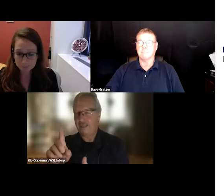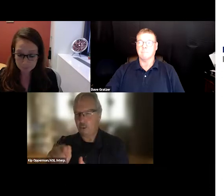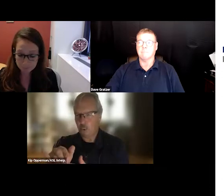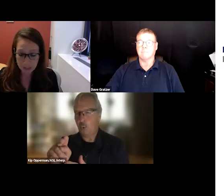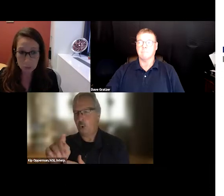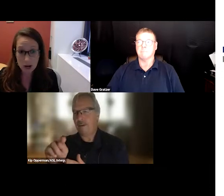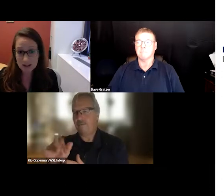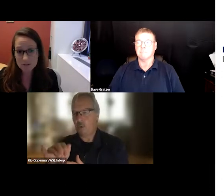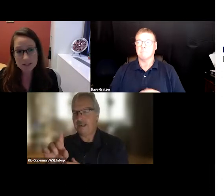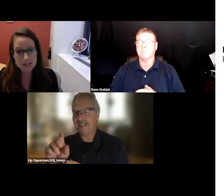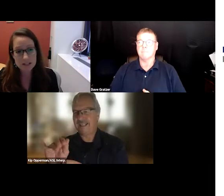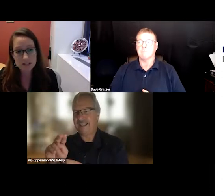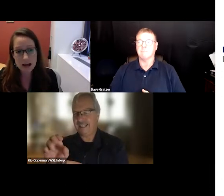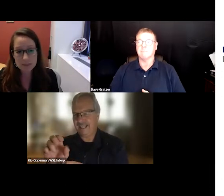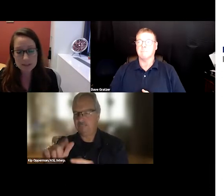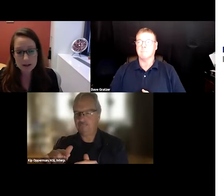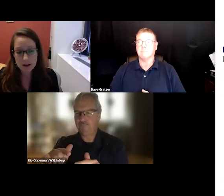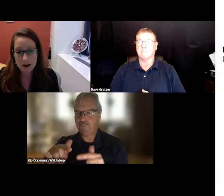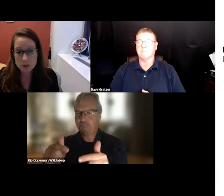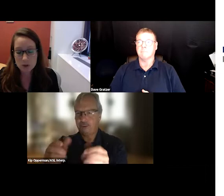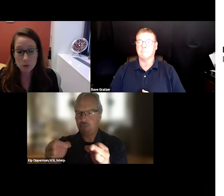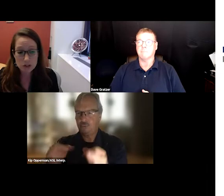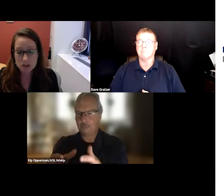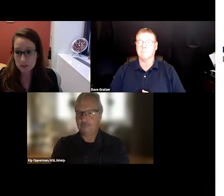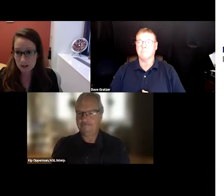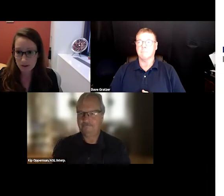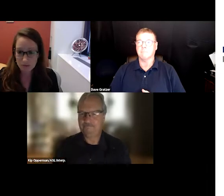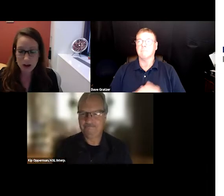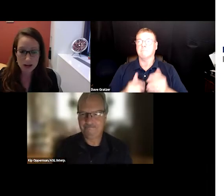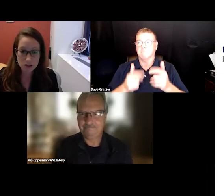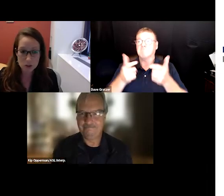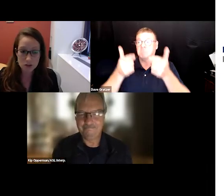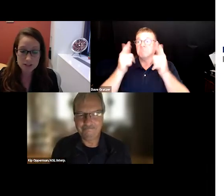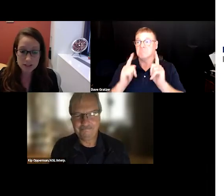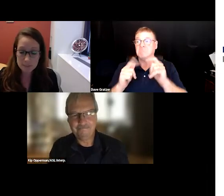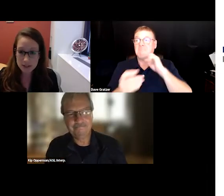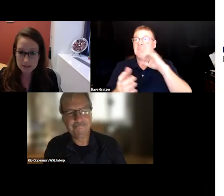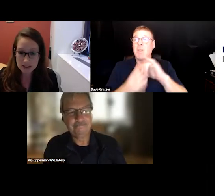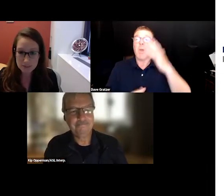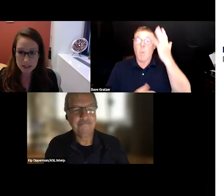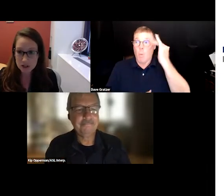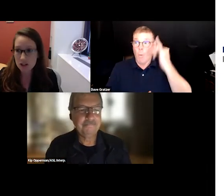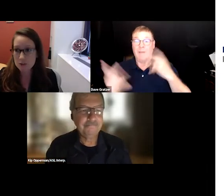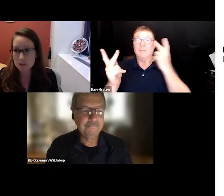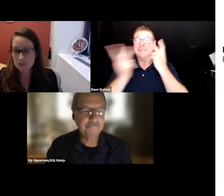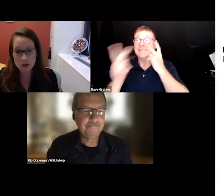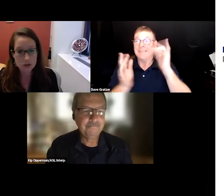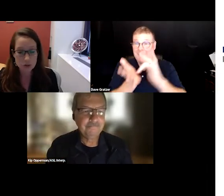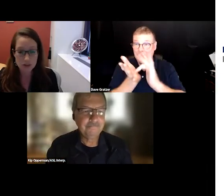And why have we seen these gaps? So of course there's been a high historical stigma against these medications with this false notion